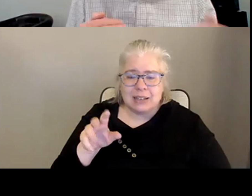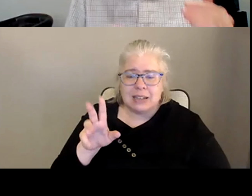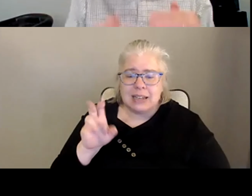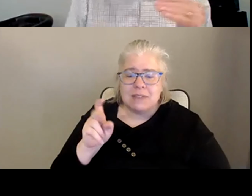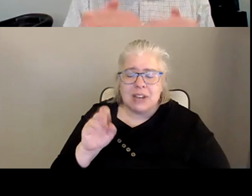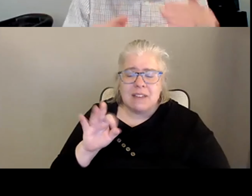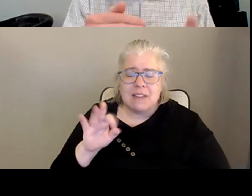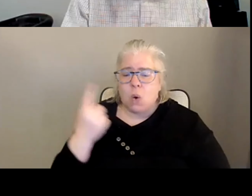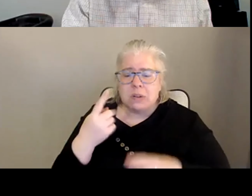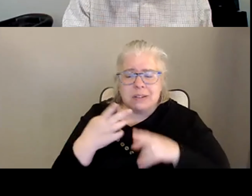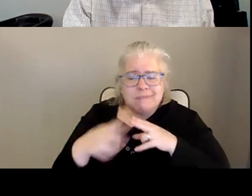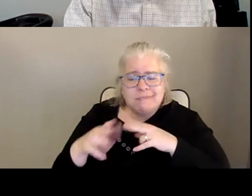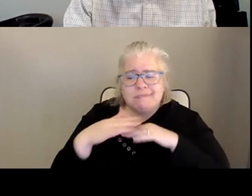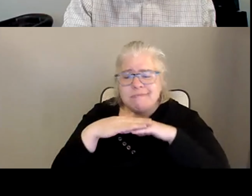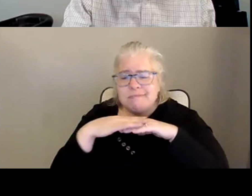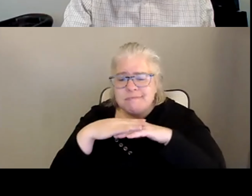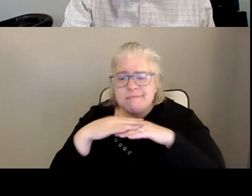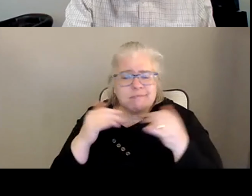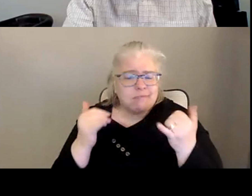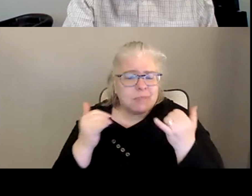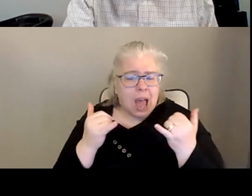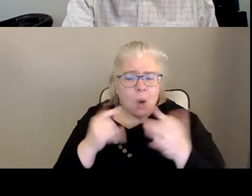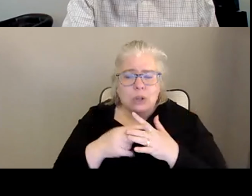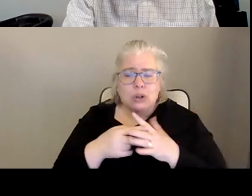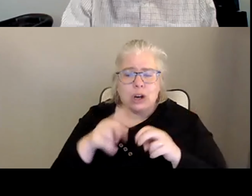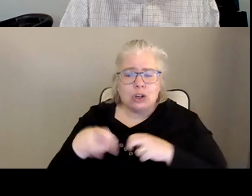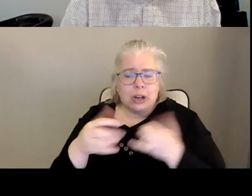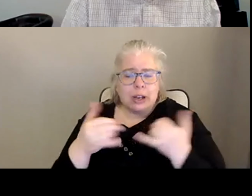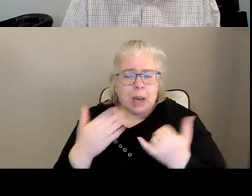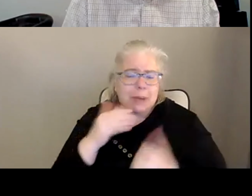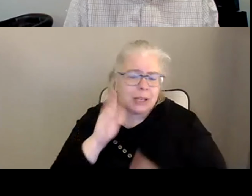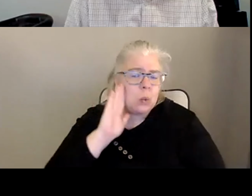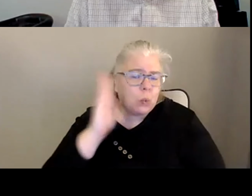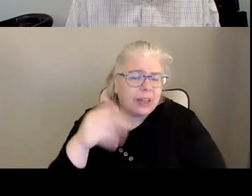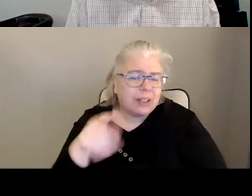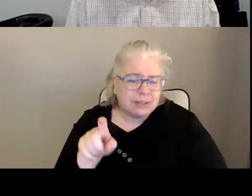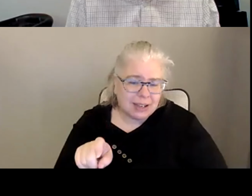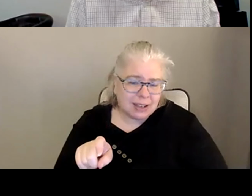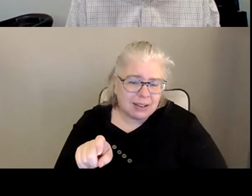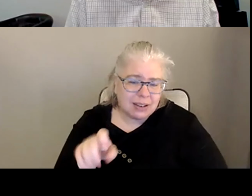or starting on the journey because they're going to need it. And they want to serve the people, you know